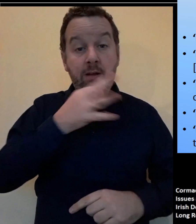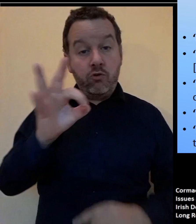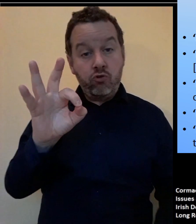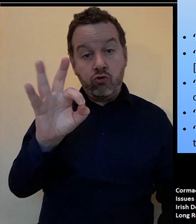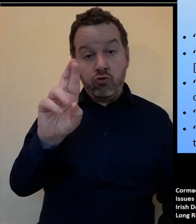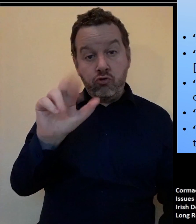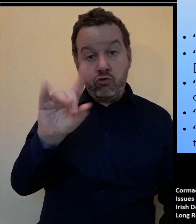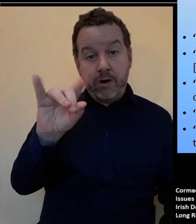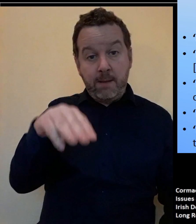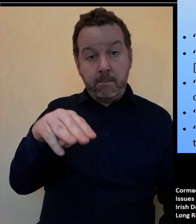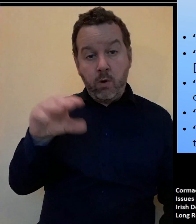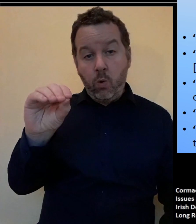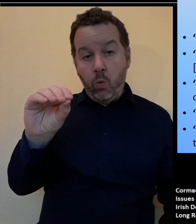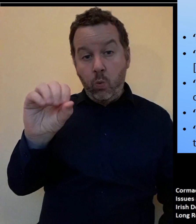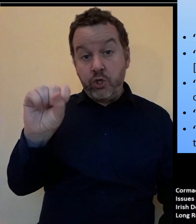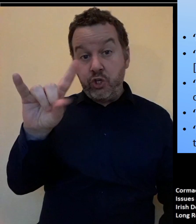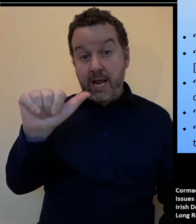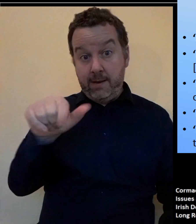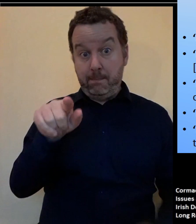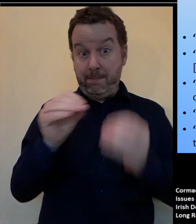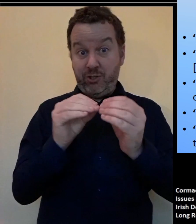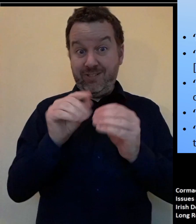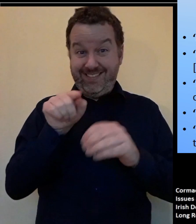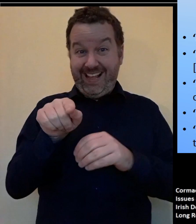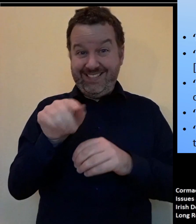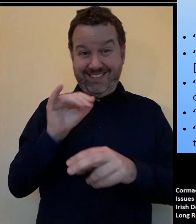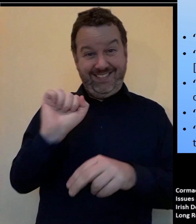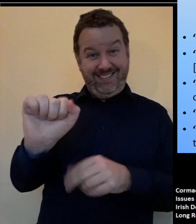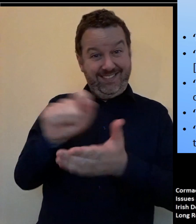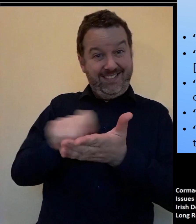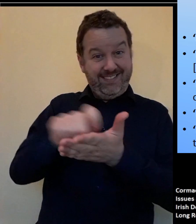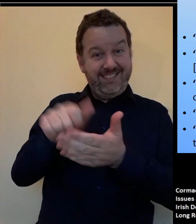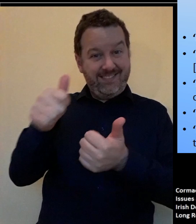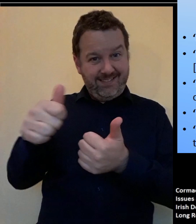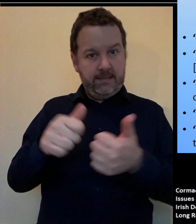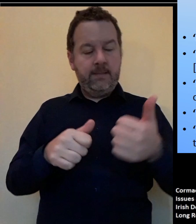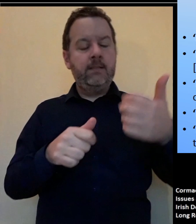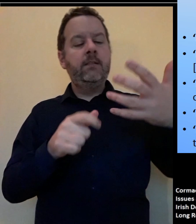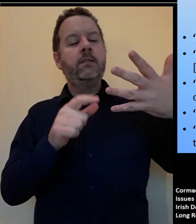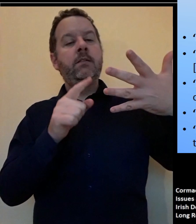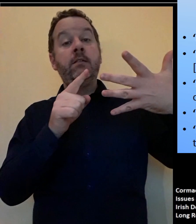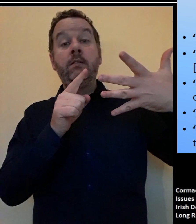and Graham O'Shea mentions this in his work.